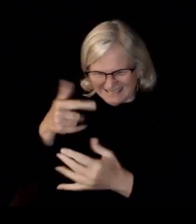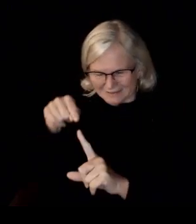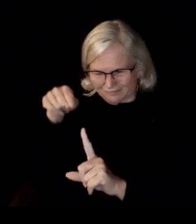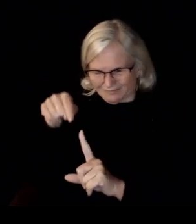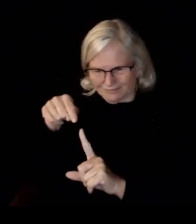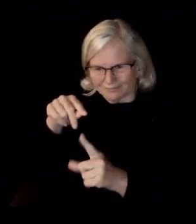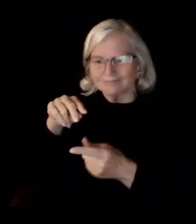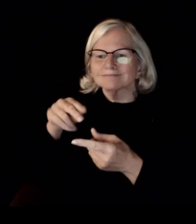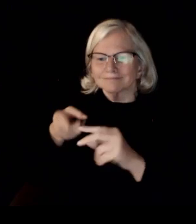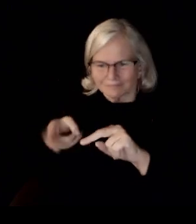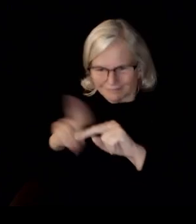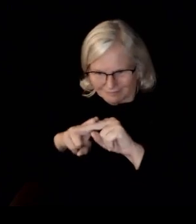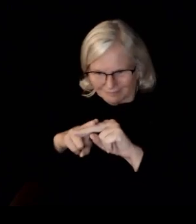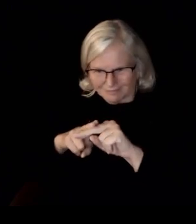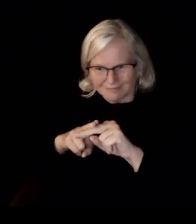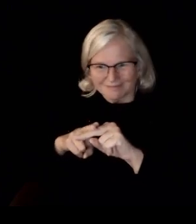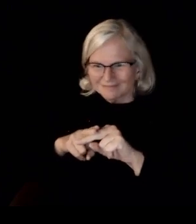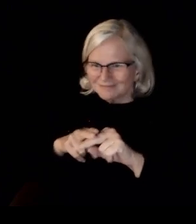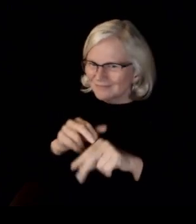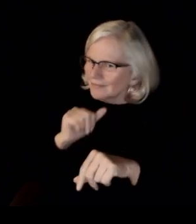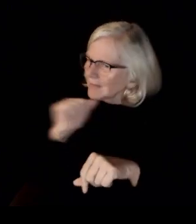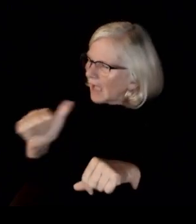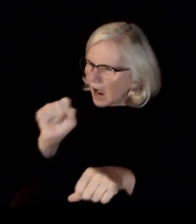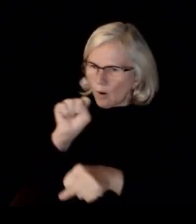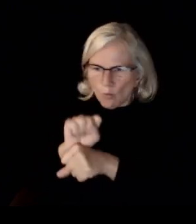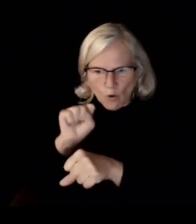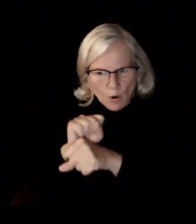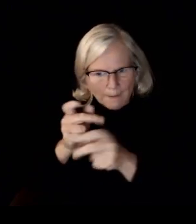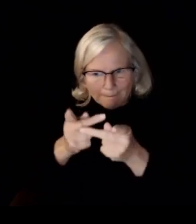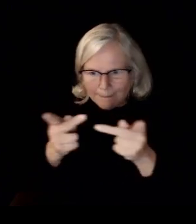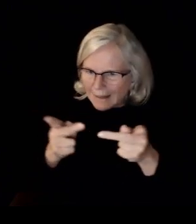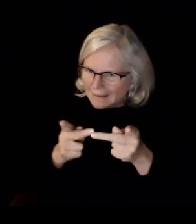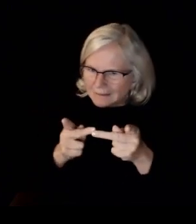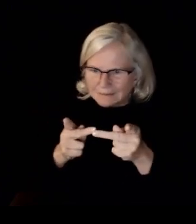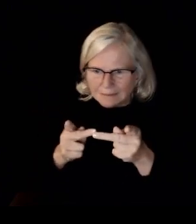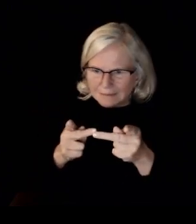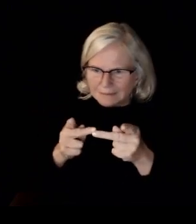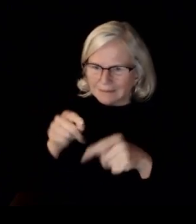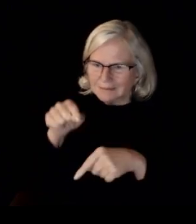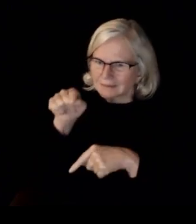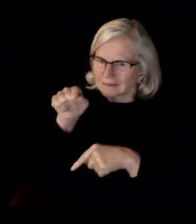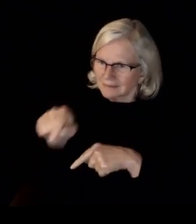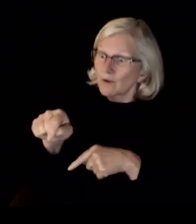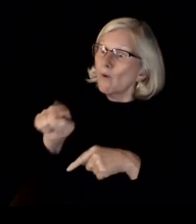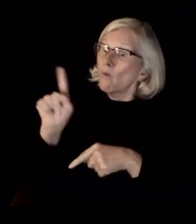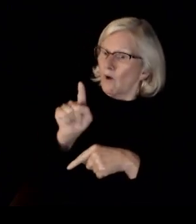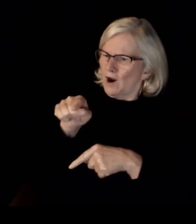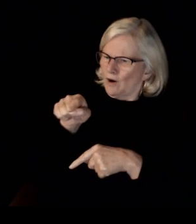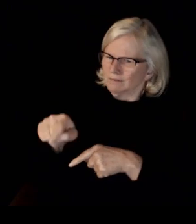just the degree to which folks are moving around and interacting. Kris anything more you'd say about Minneapolis in specific?